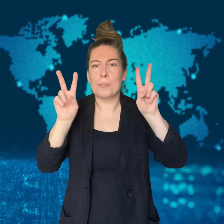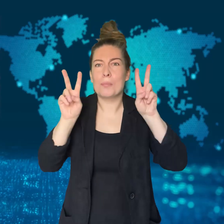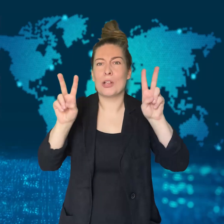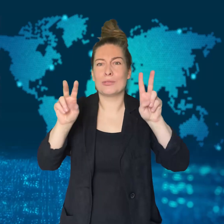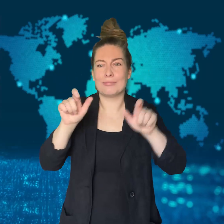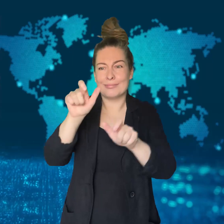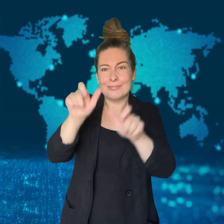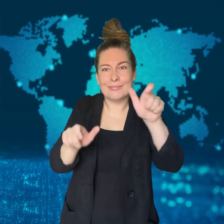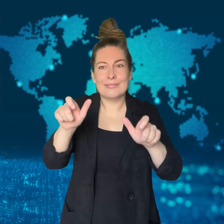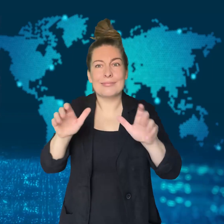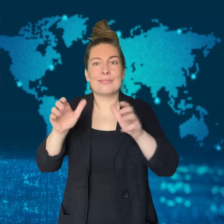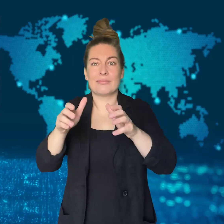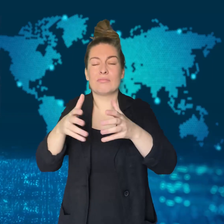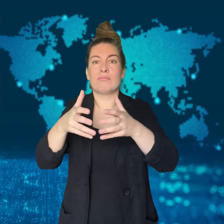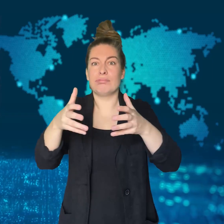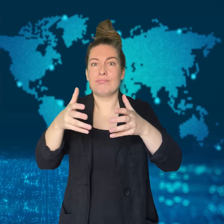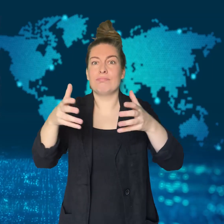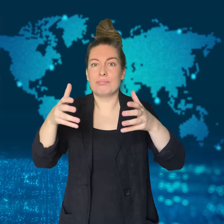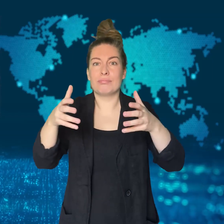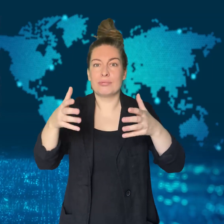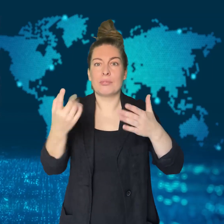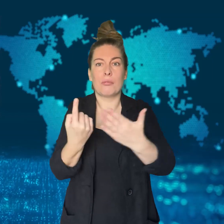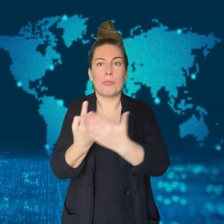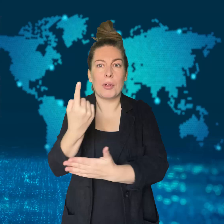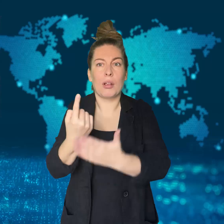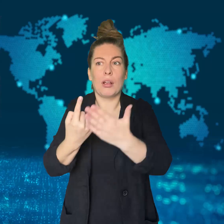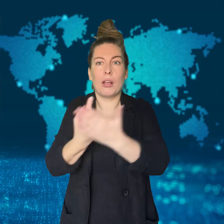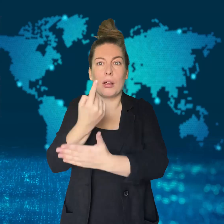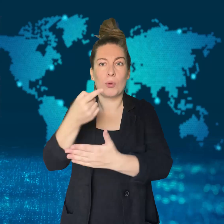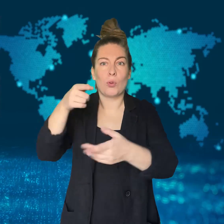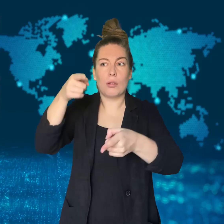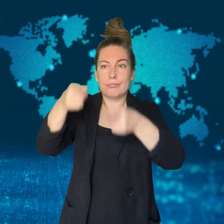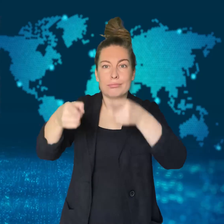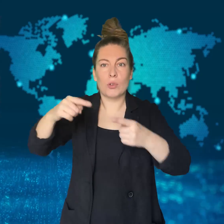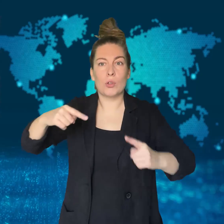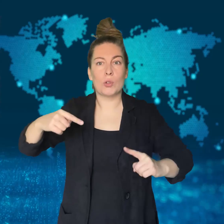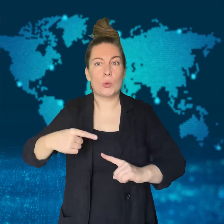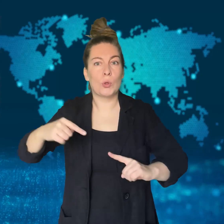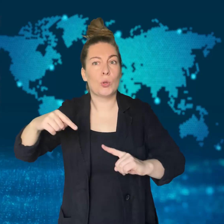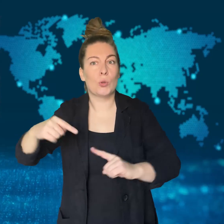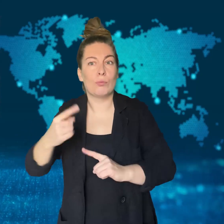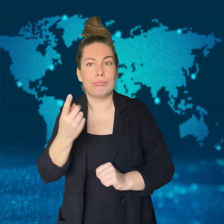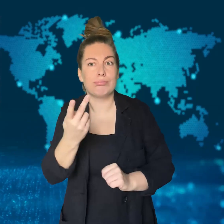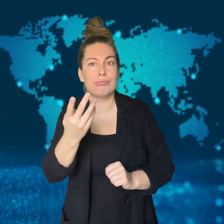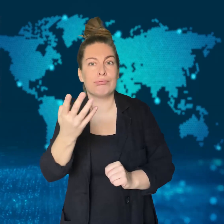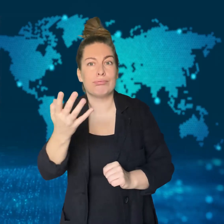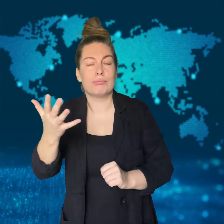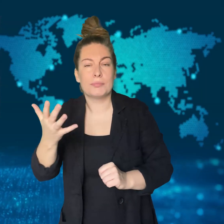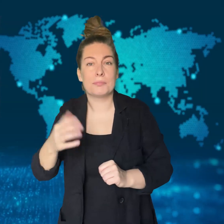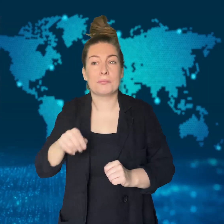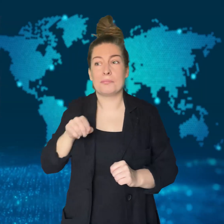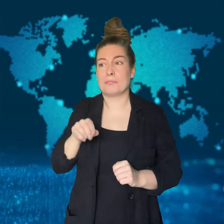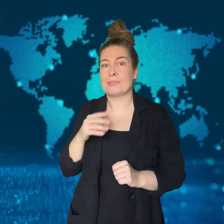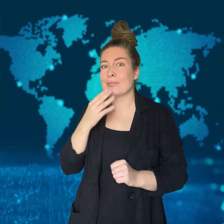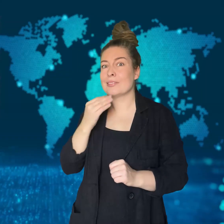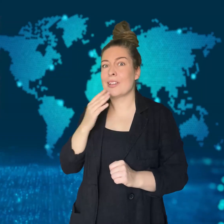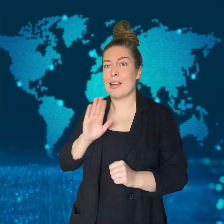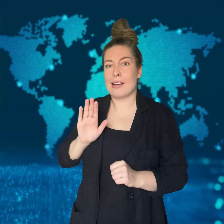five since two were injured when an Israeli tank fired